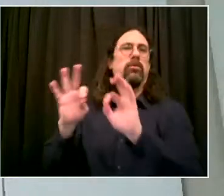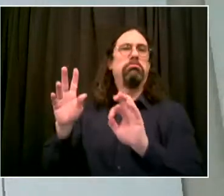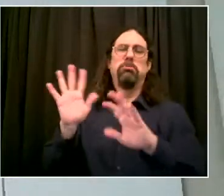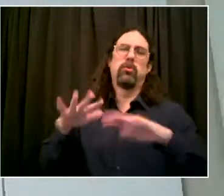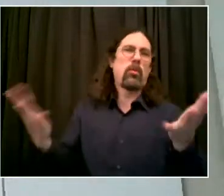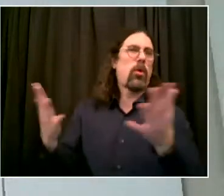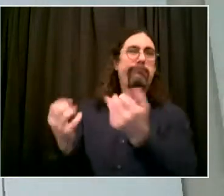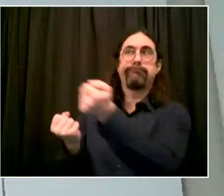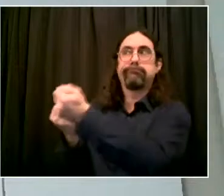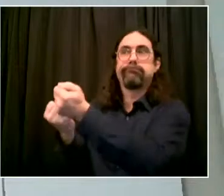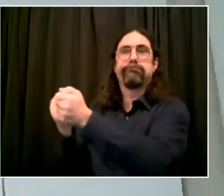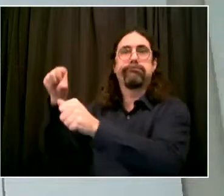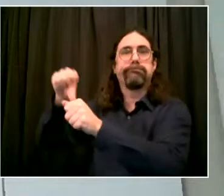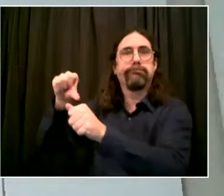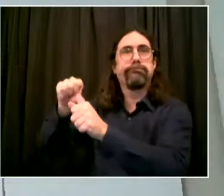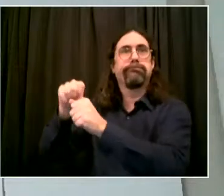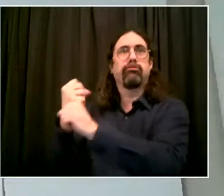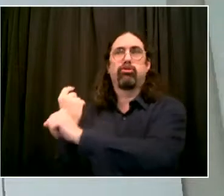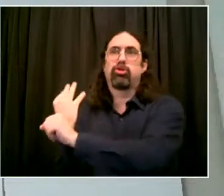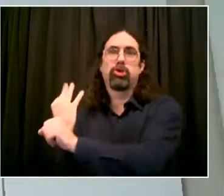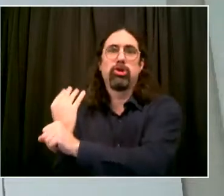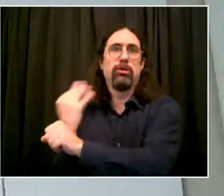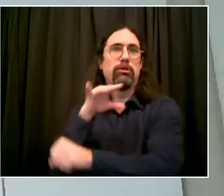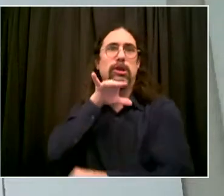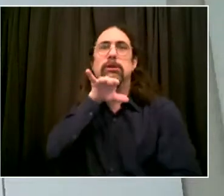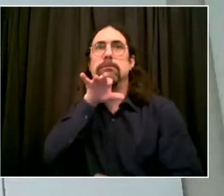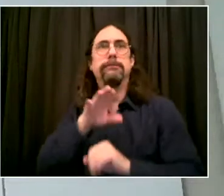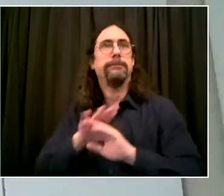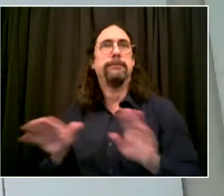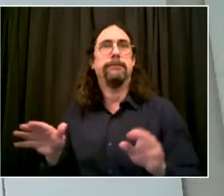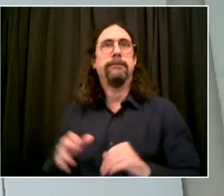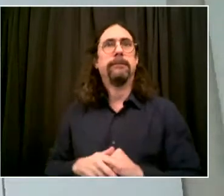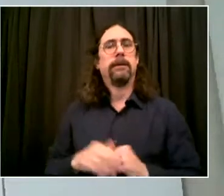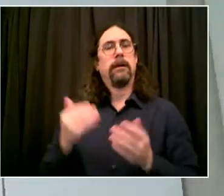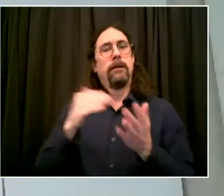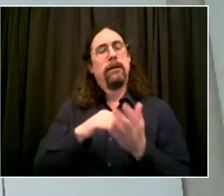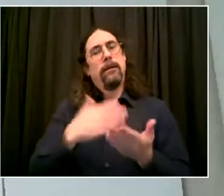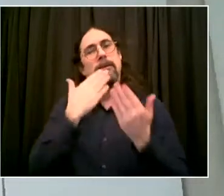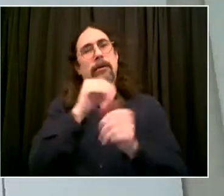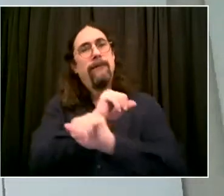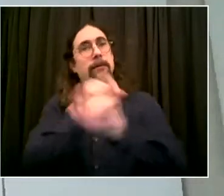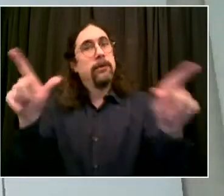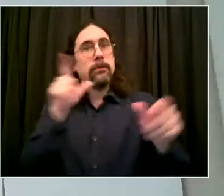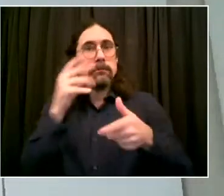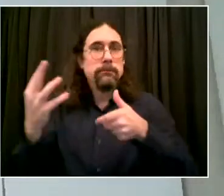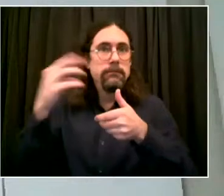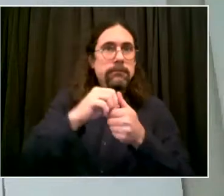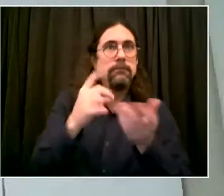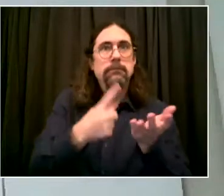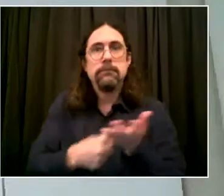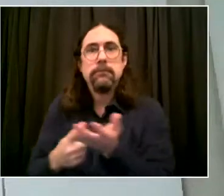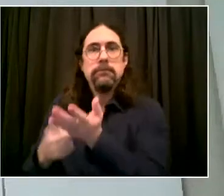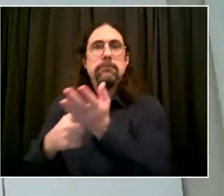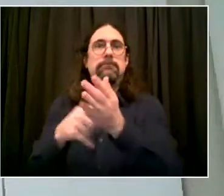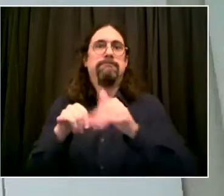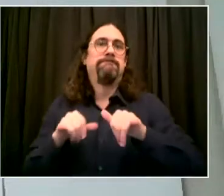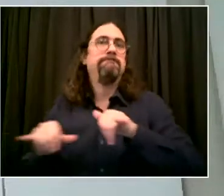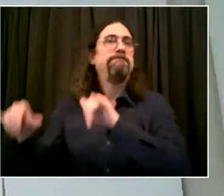PROGRESSIVE BEACON I WANT TO GIVE HER R A SHOUT OUT, ELECTED OFFICIALS AND